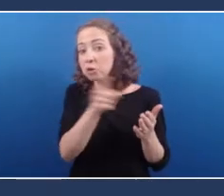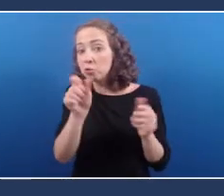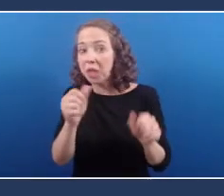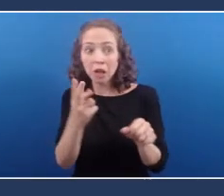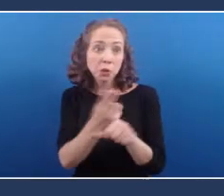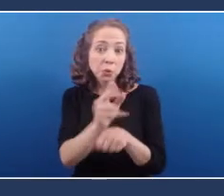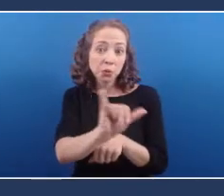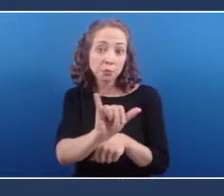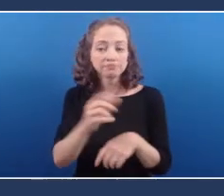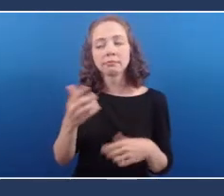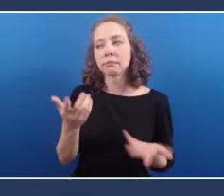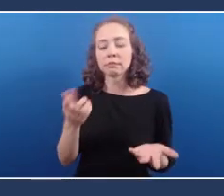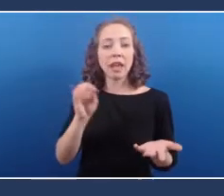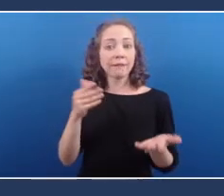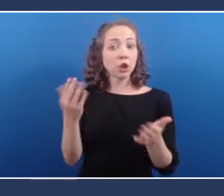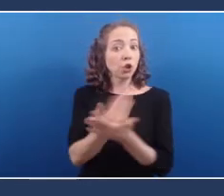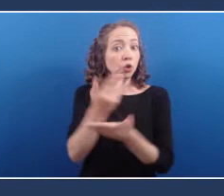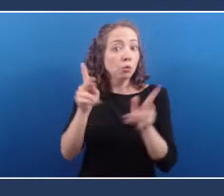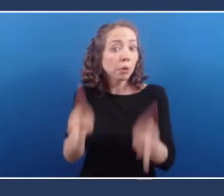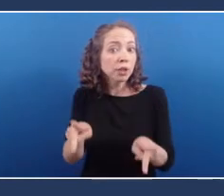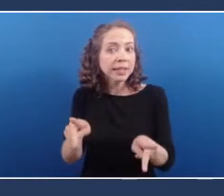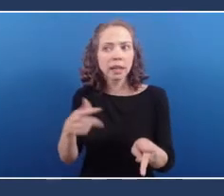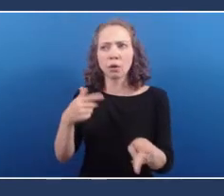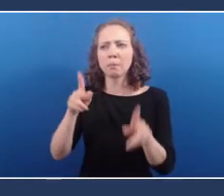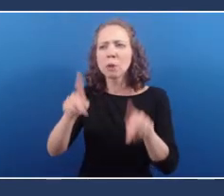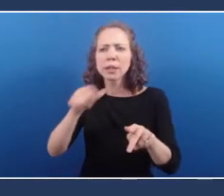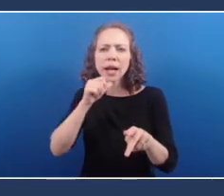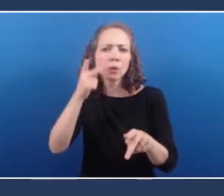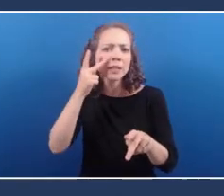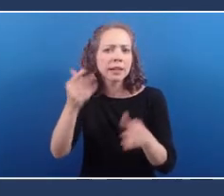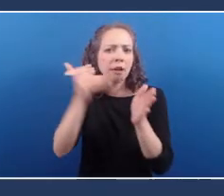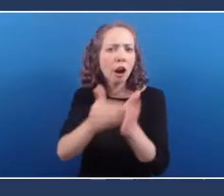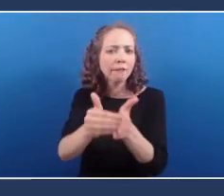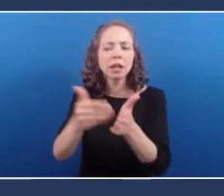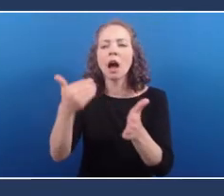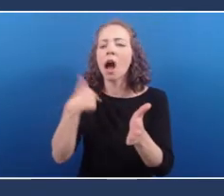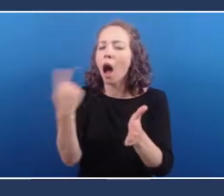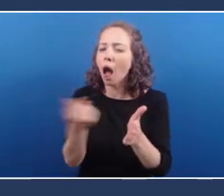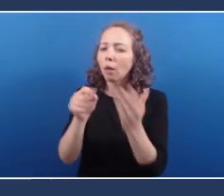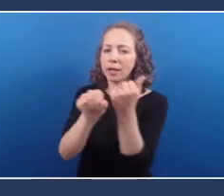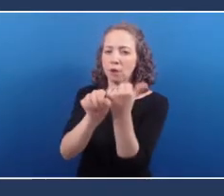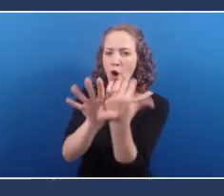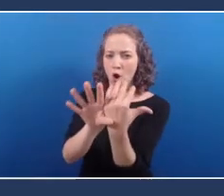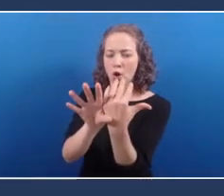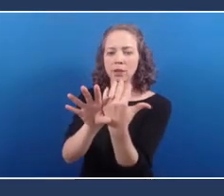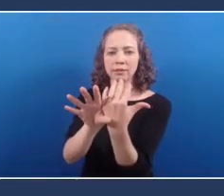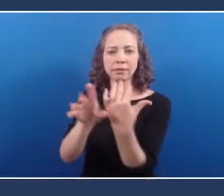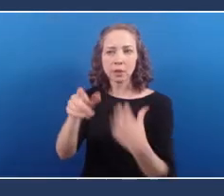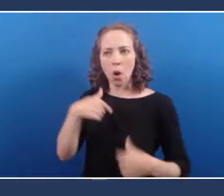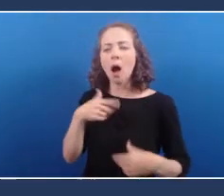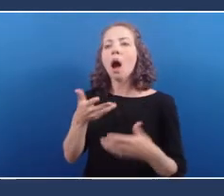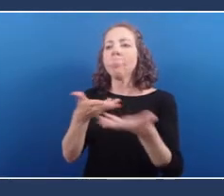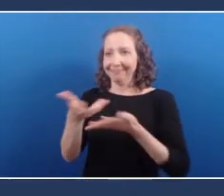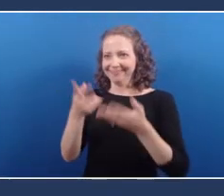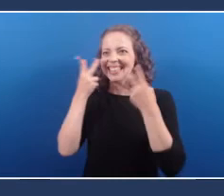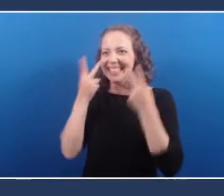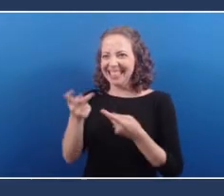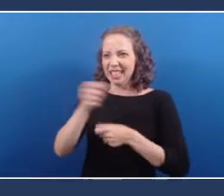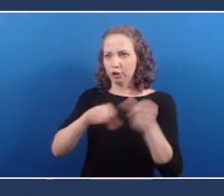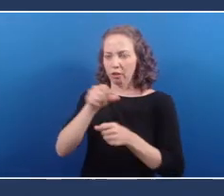I always start with my camera on so we can make that connection. If it is somebody that I meet with regularly, like Hector, I just say, hey man,